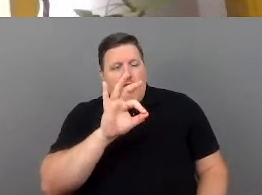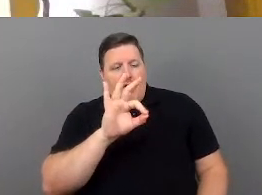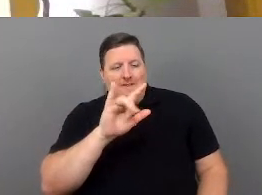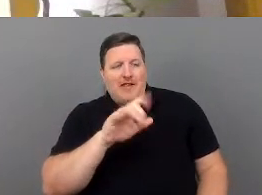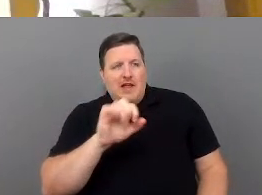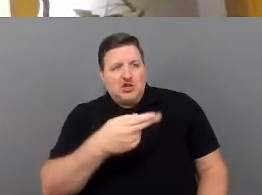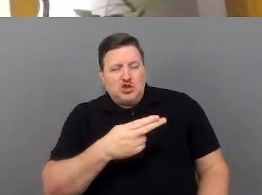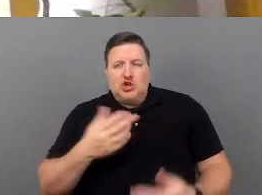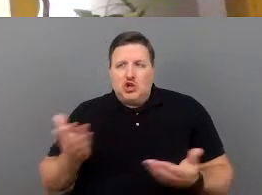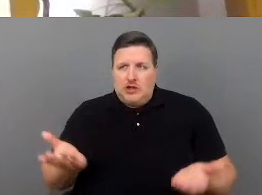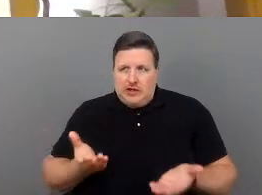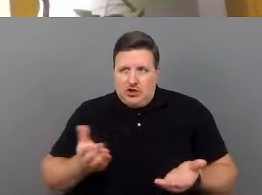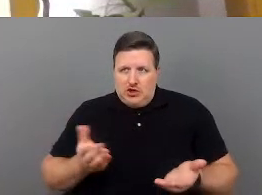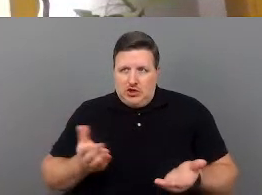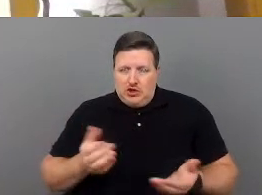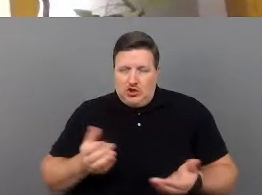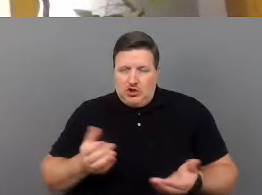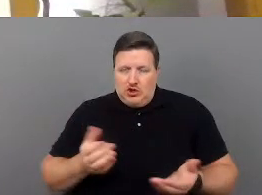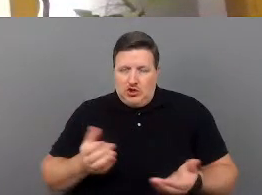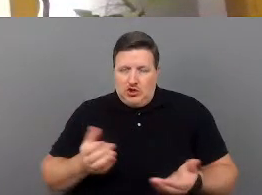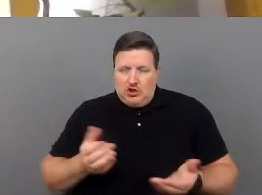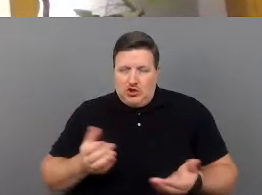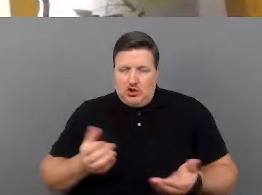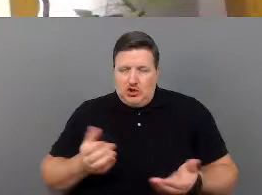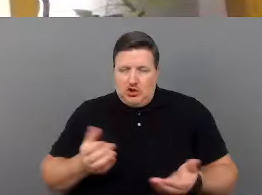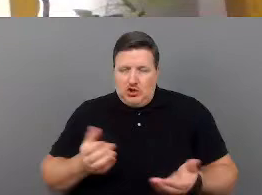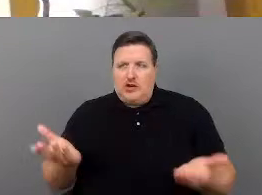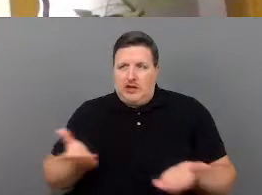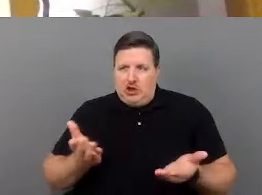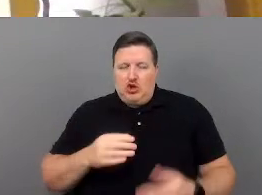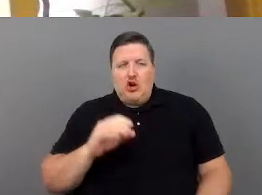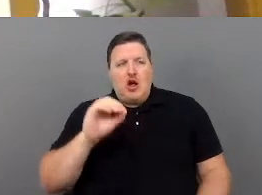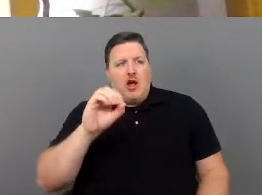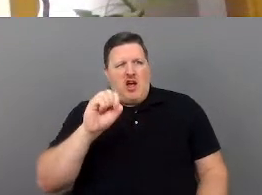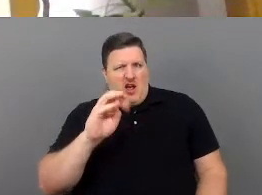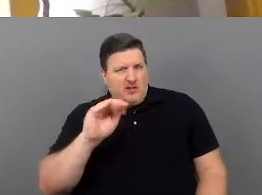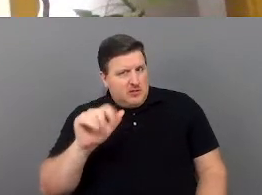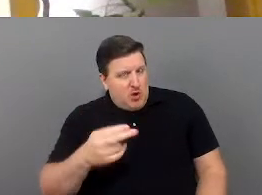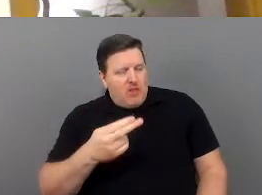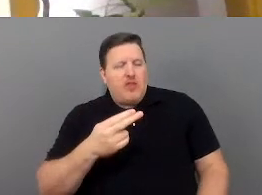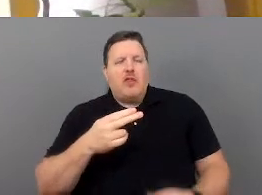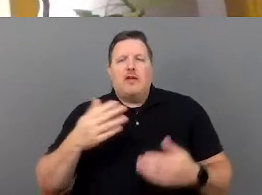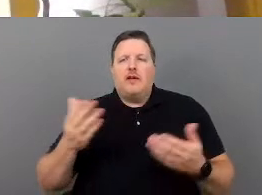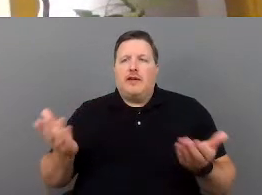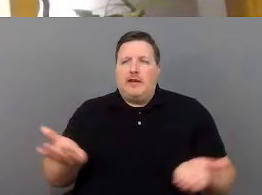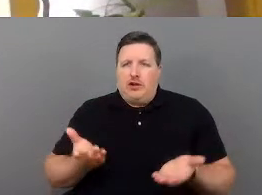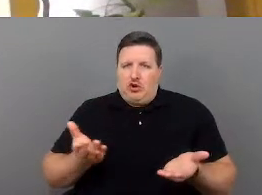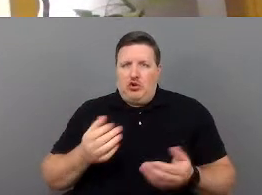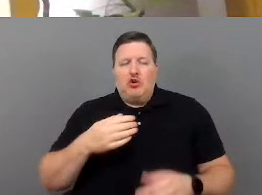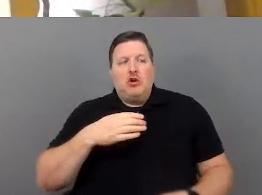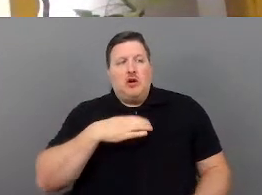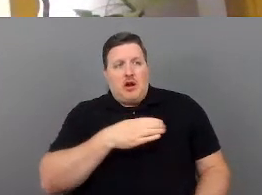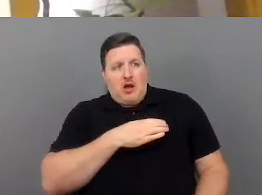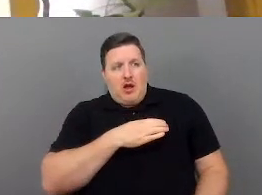SLOAZ HERE. ≫ Clerk: COME UP OSMAN. ≫ COUNCIL MEMBER OSMAN: HERE. ≫ Clerk: COUNCIL MEMBER CUNNINGHAM. ≫ COUNCIL MEMBER CUNNINGHAM: PRESENT. ≫ Clerk: COUNCIL MEMBER ELLISON.